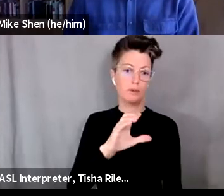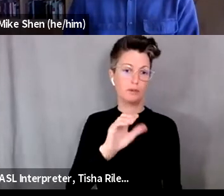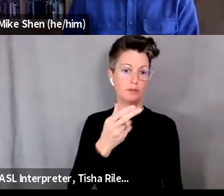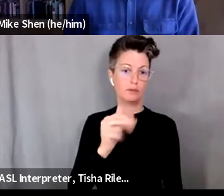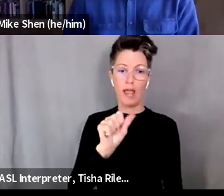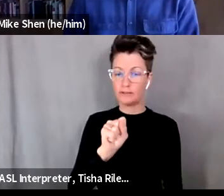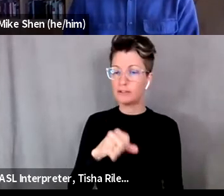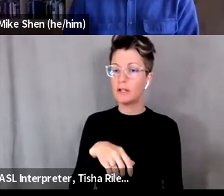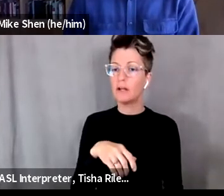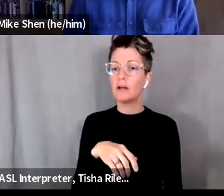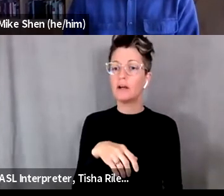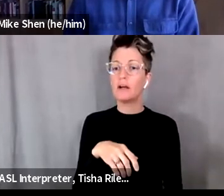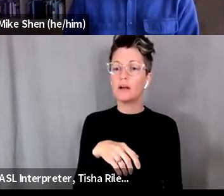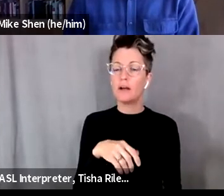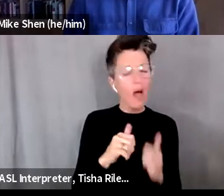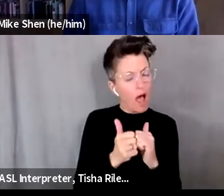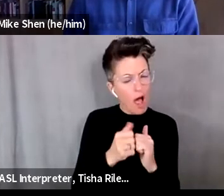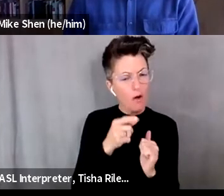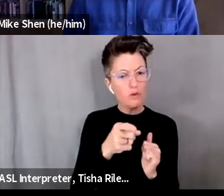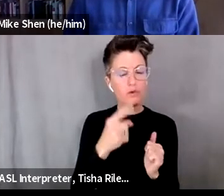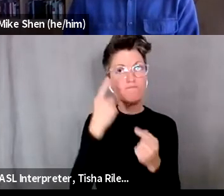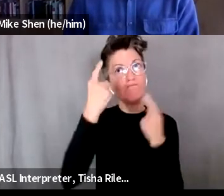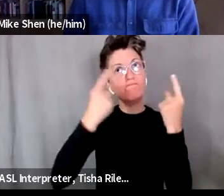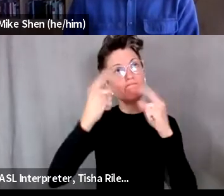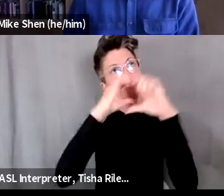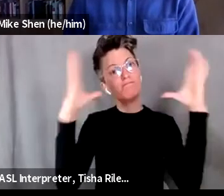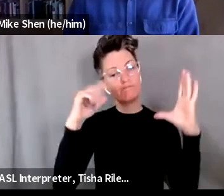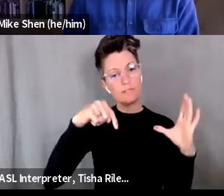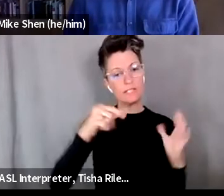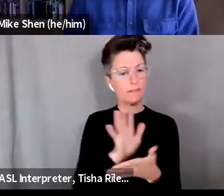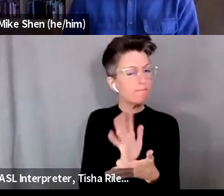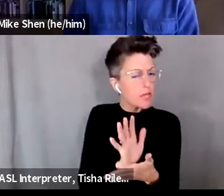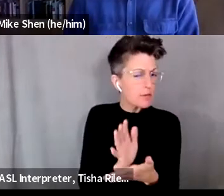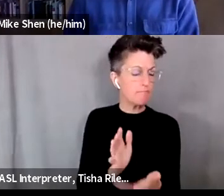how were you thinking about this film and your role on it,